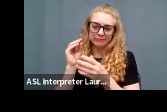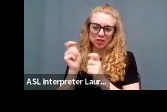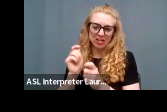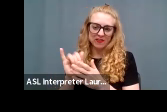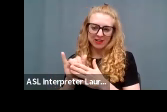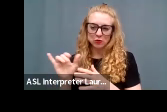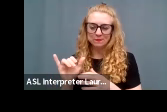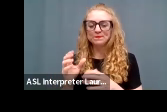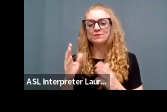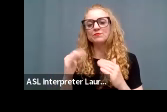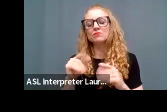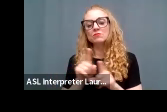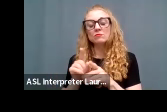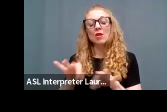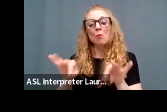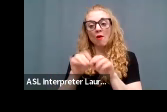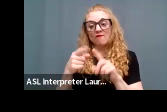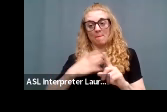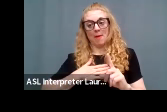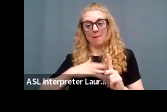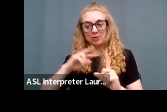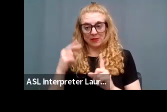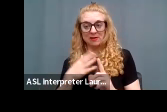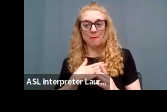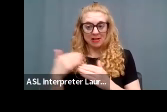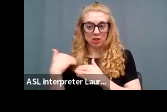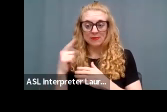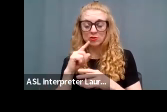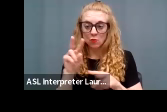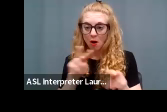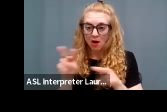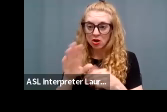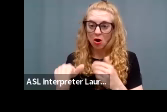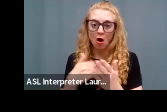part from my perspective and this is my job is staying abreast of all the evolving smart home